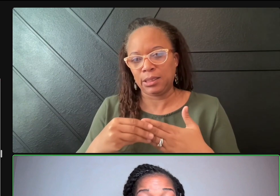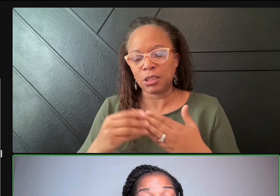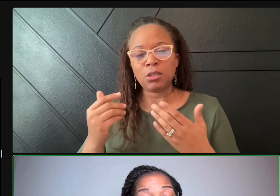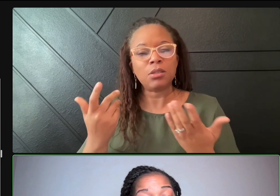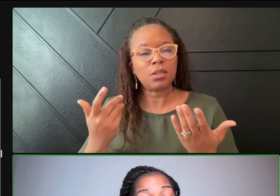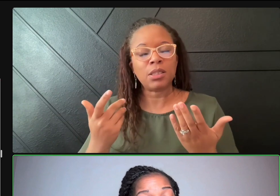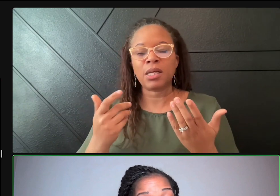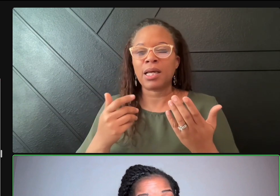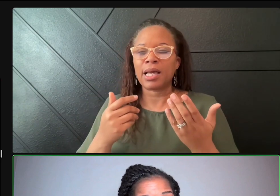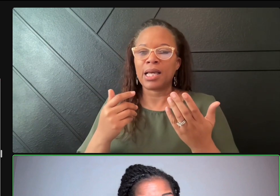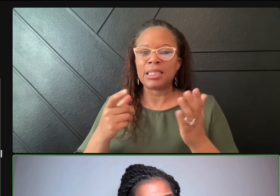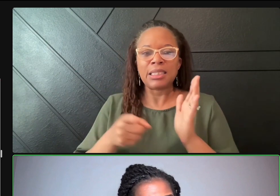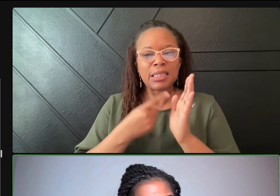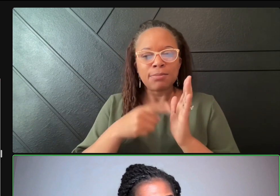it's key to have that flexibility.